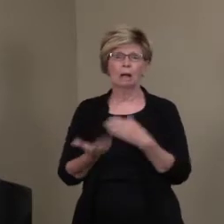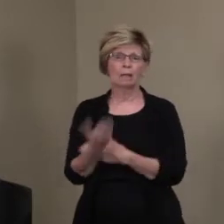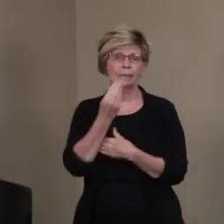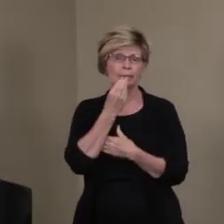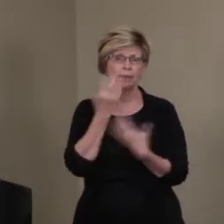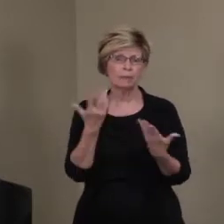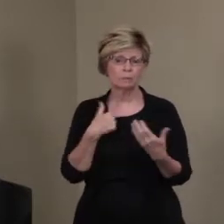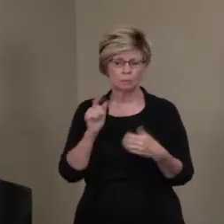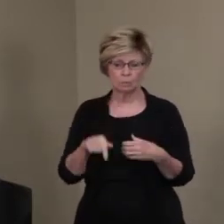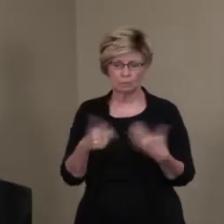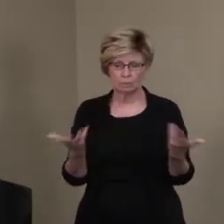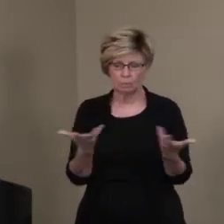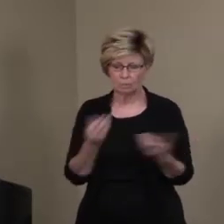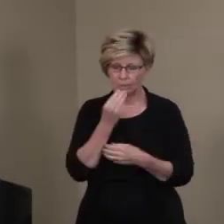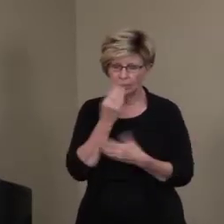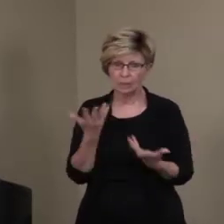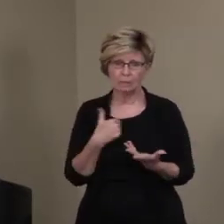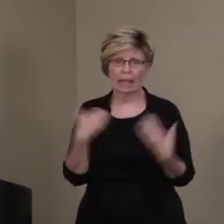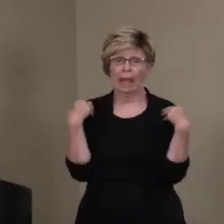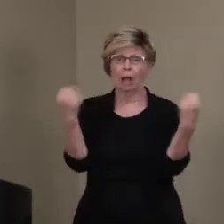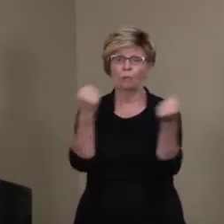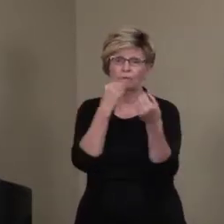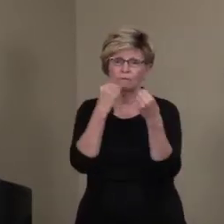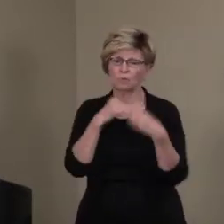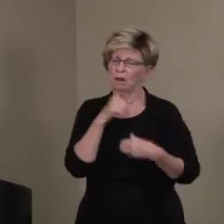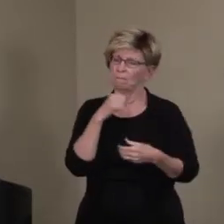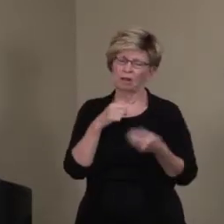do next you may need to once you've groomed yourself in the morning you may